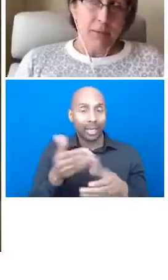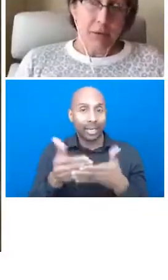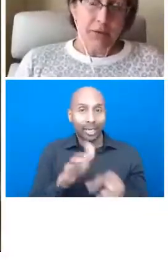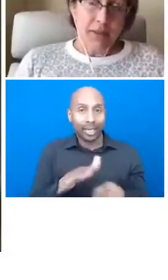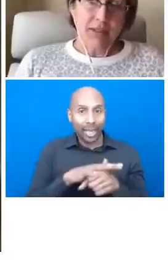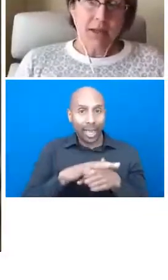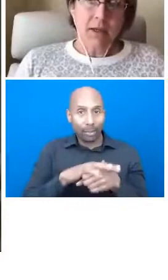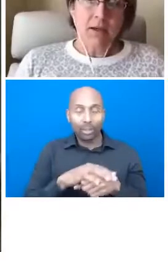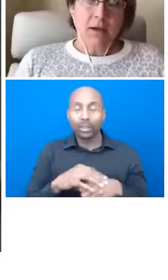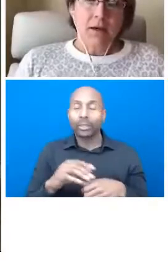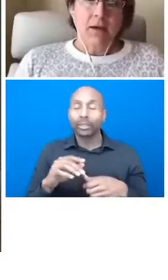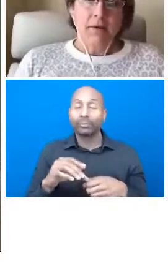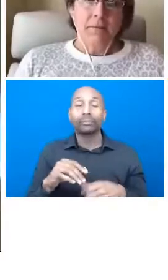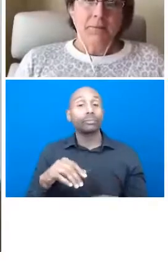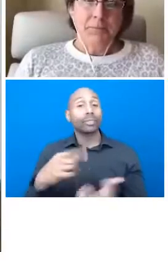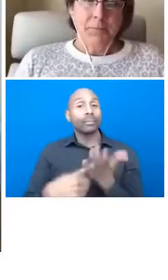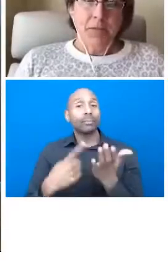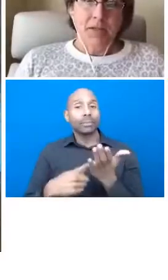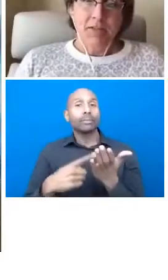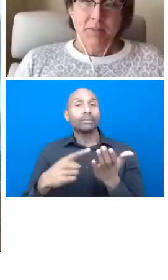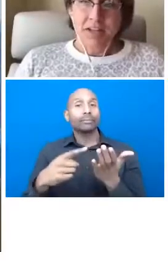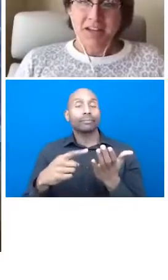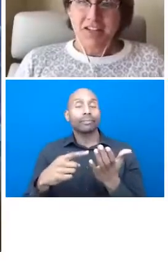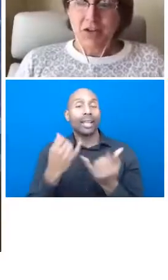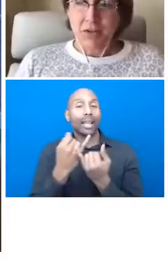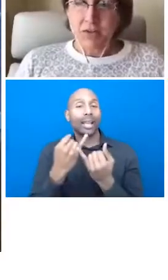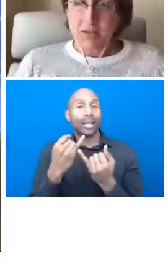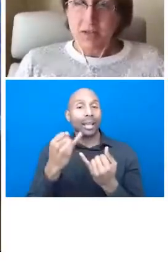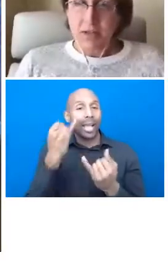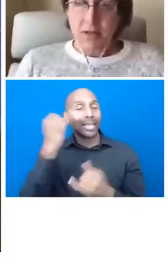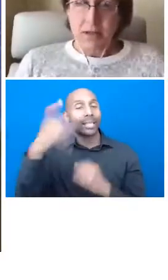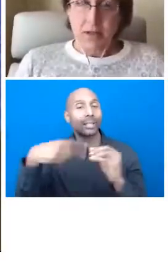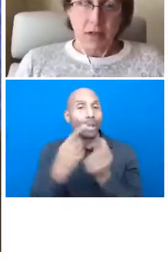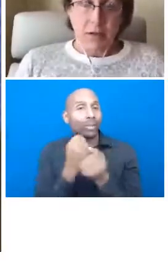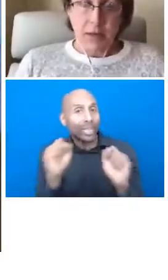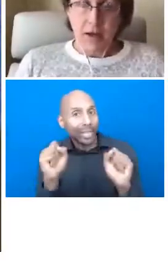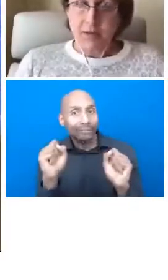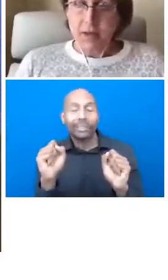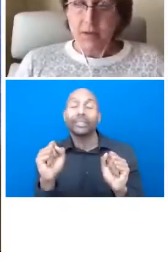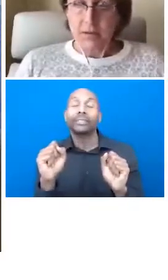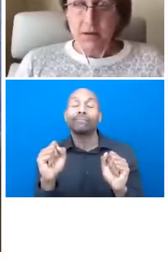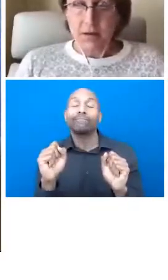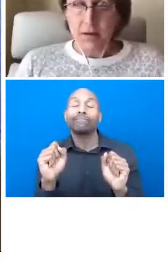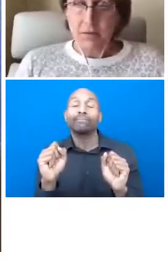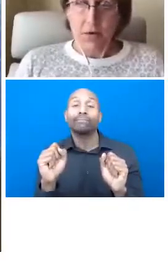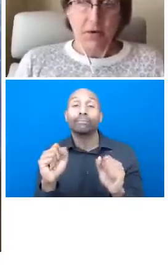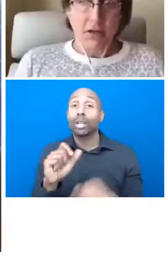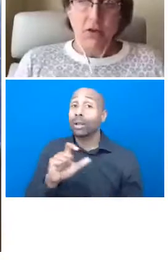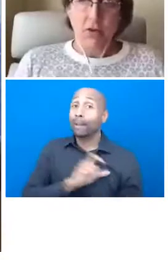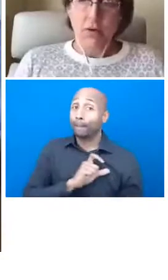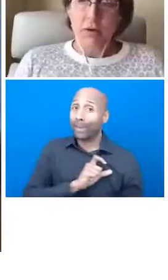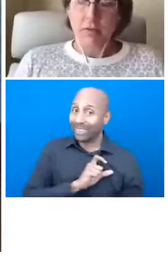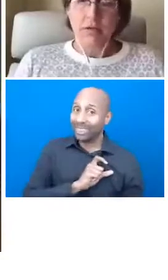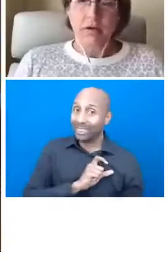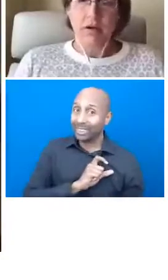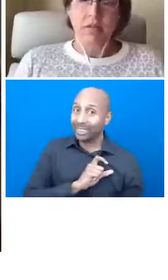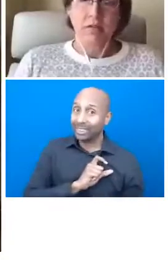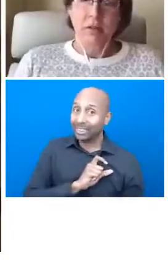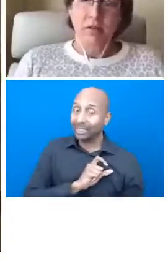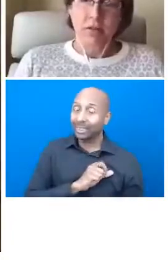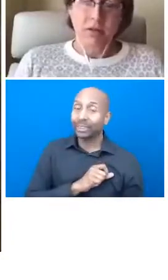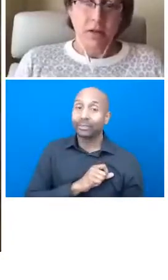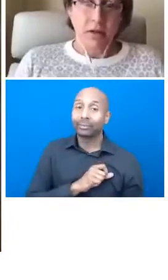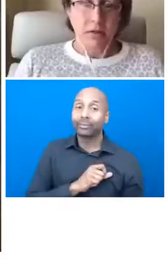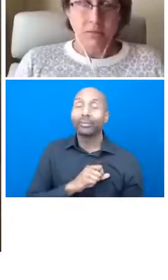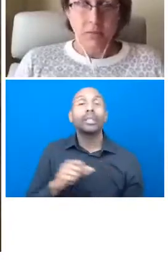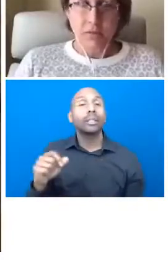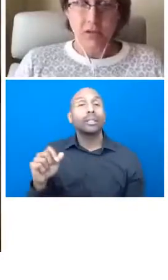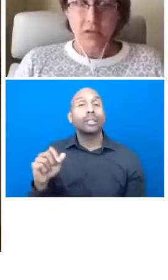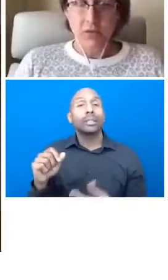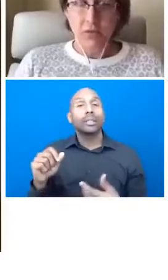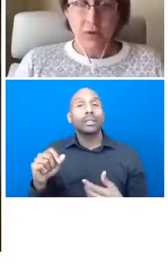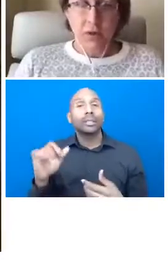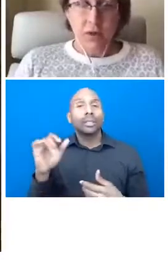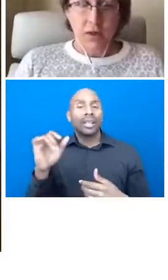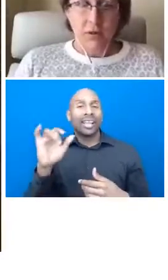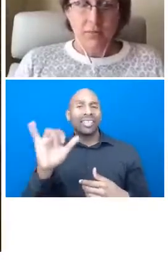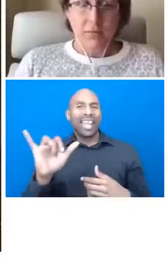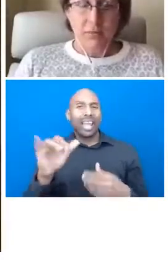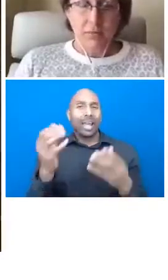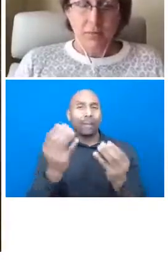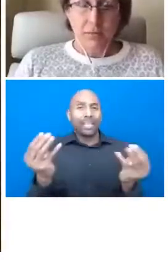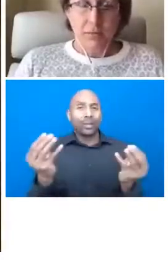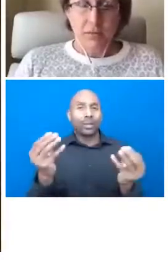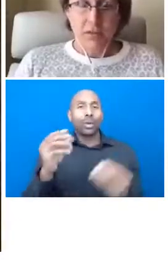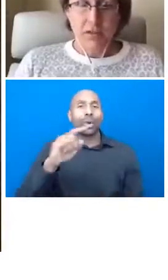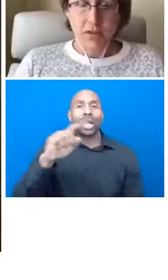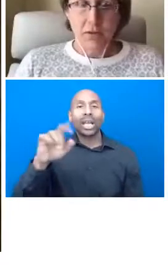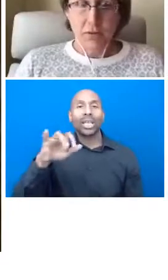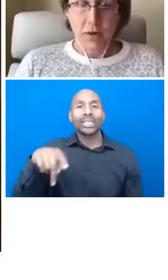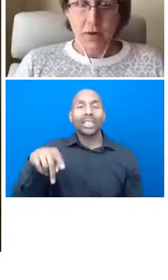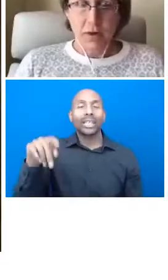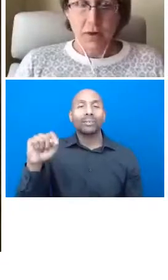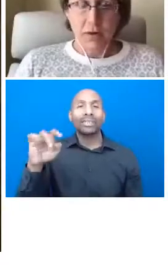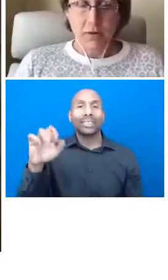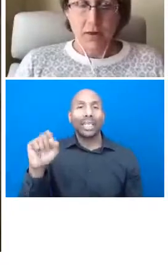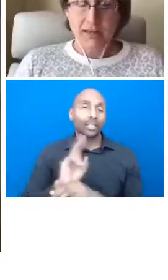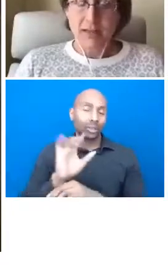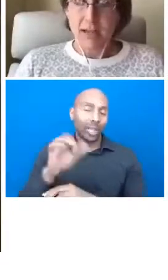Zipties are used in housing for electrical work, but they're also used as handcuffs by